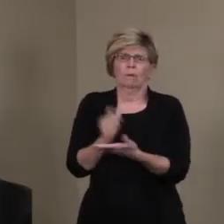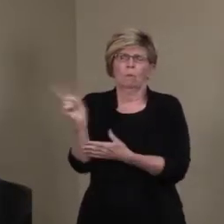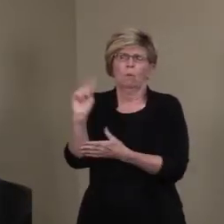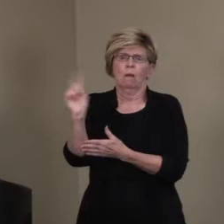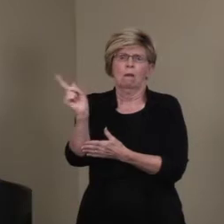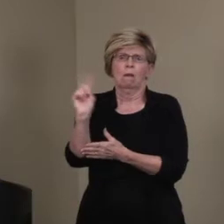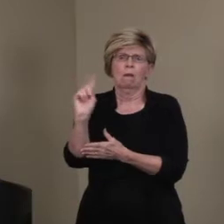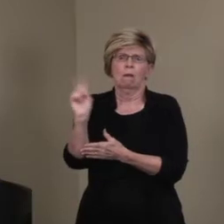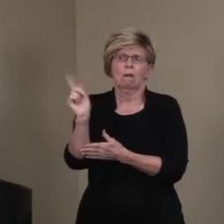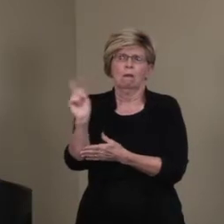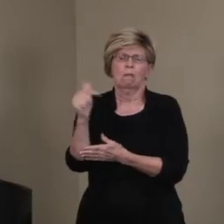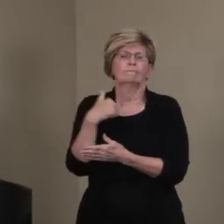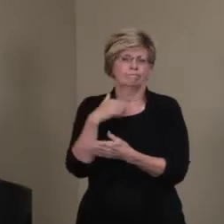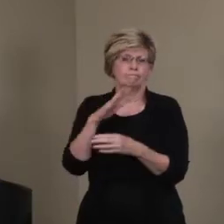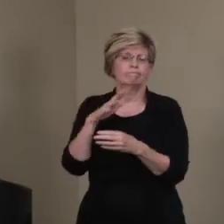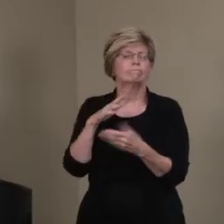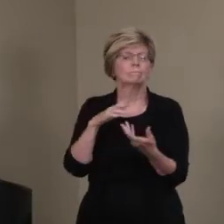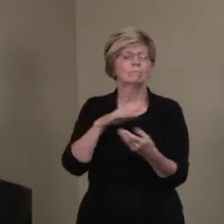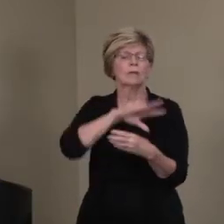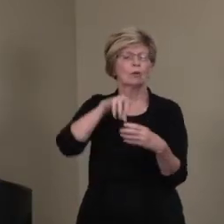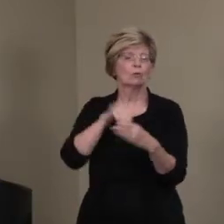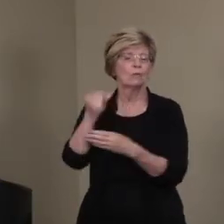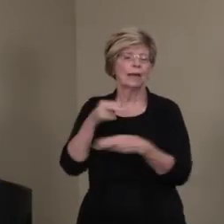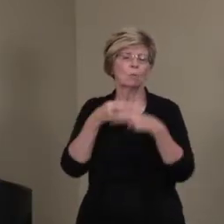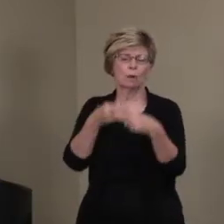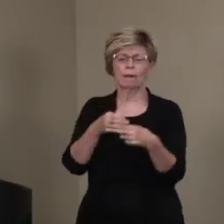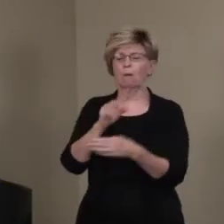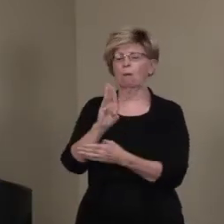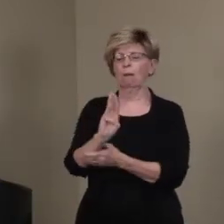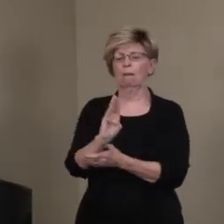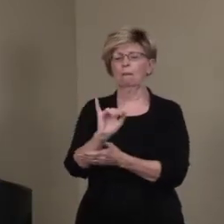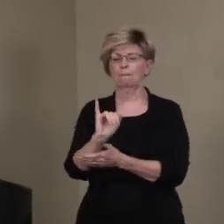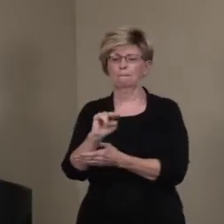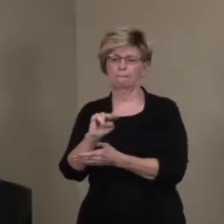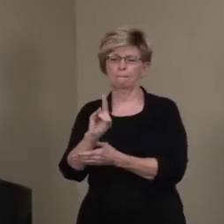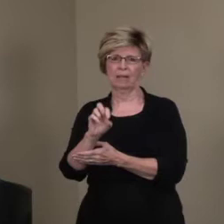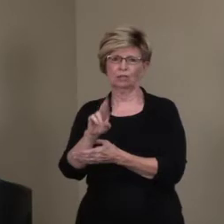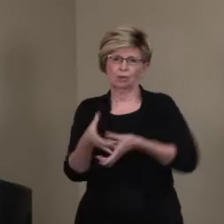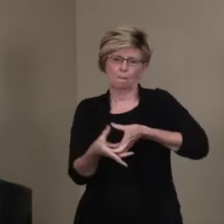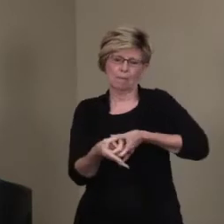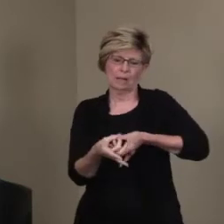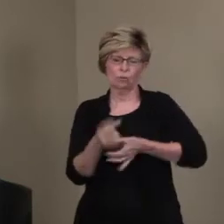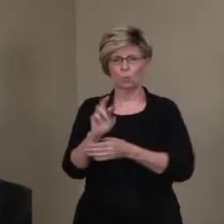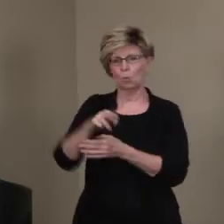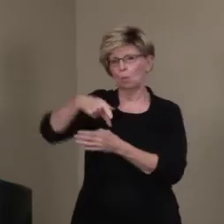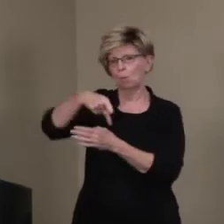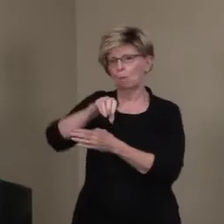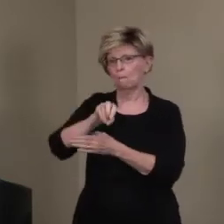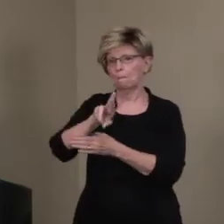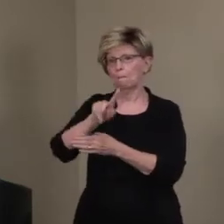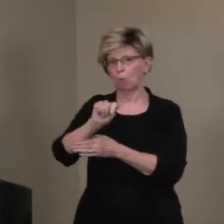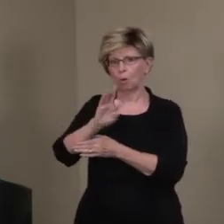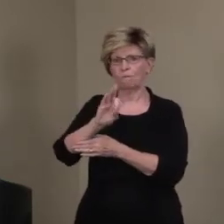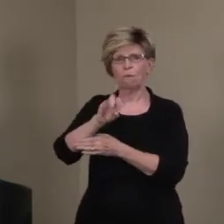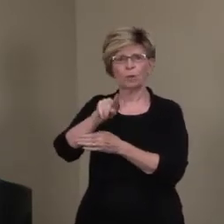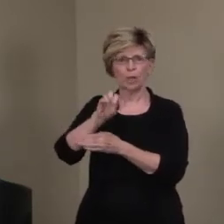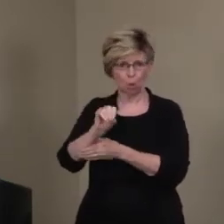they don't know necessarily where to go for help so you can have a binder or a